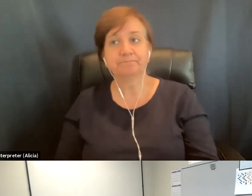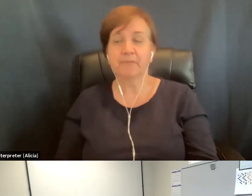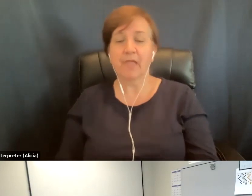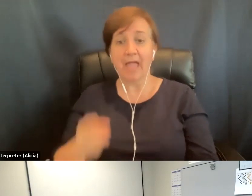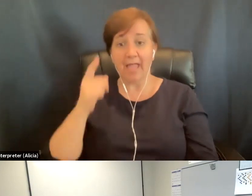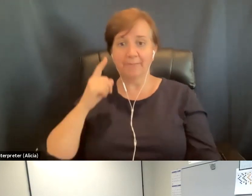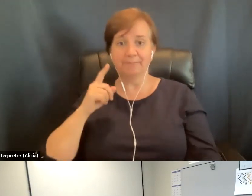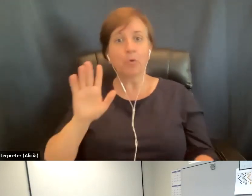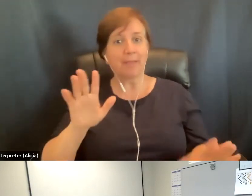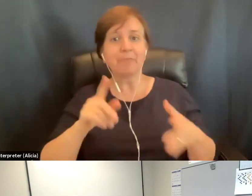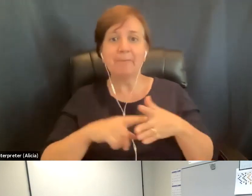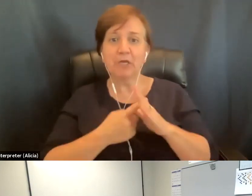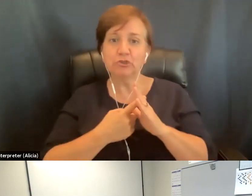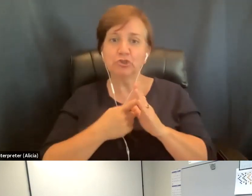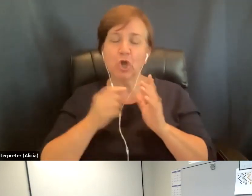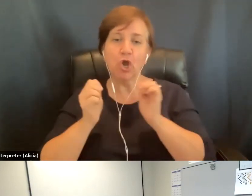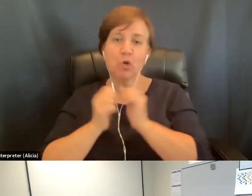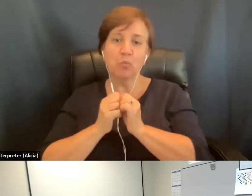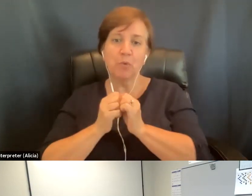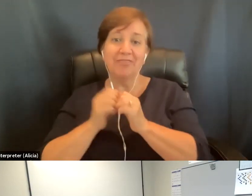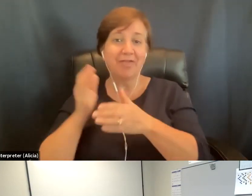Dr. Elsa Villarino: i'll start with it, then the question.